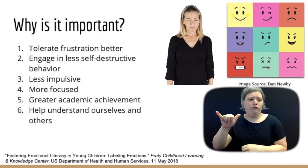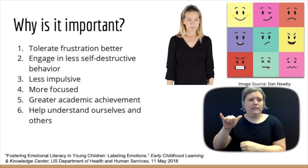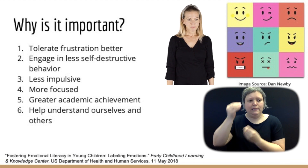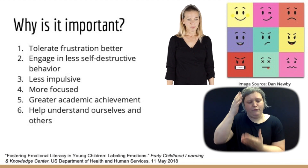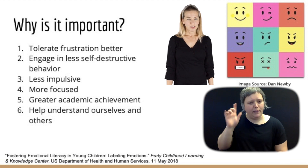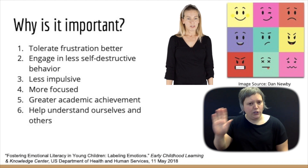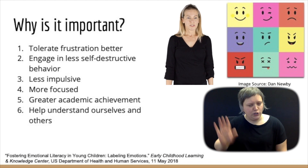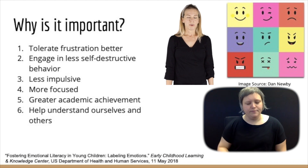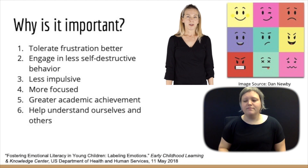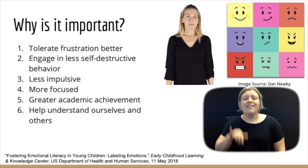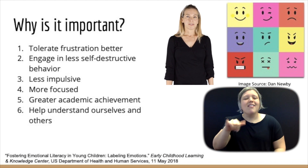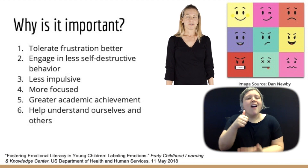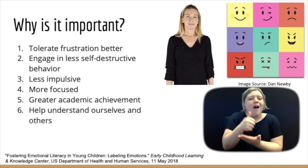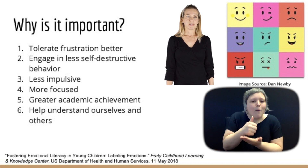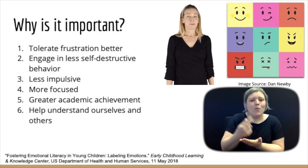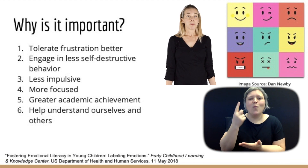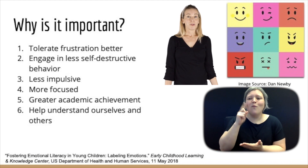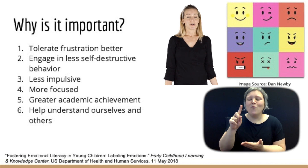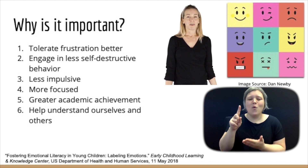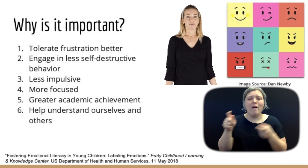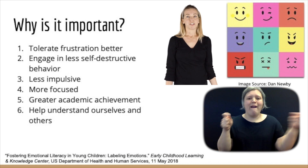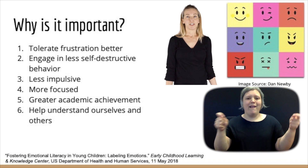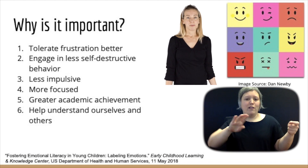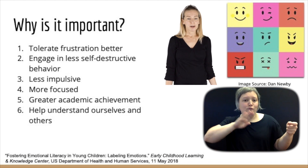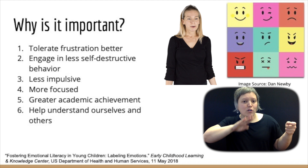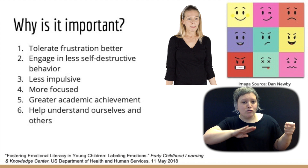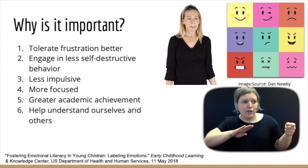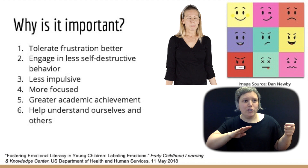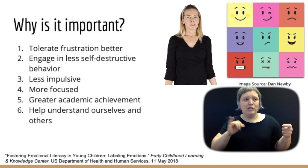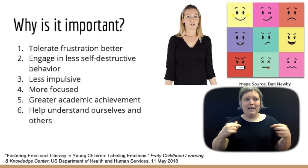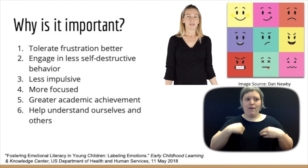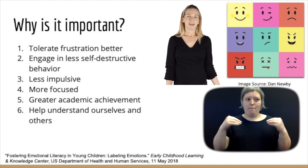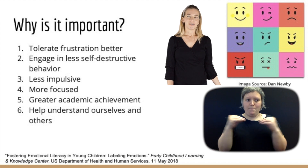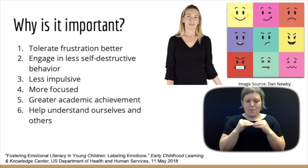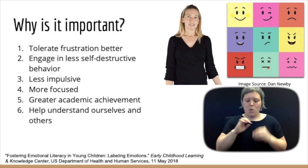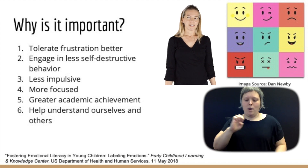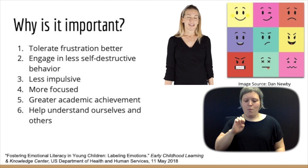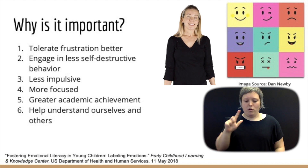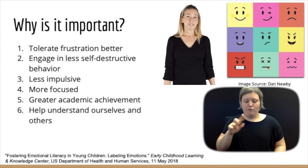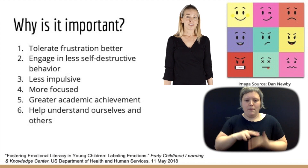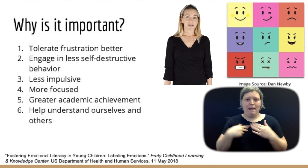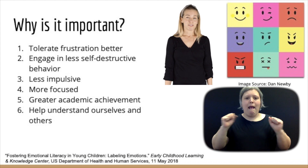It helps, it helps, people tolerate frustration better so you'll engage in less self-destructive